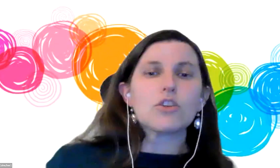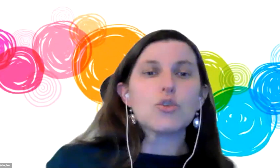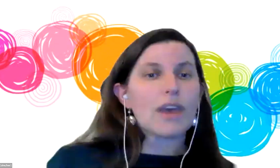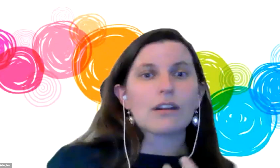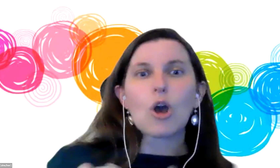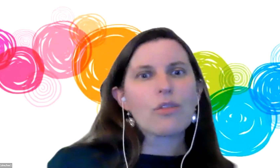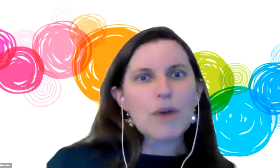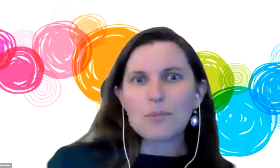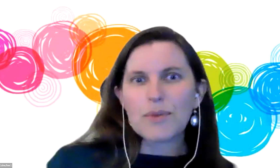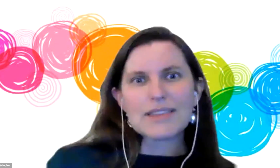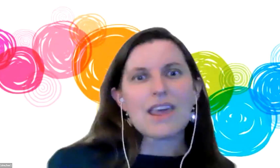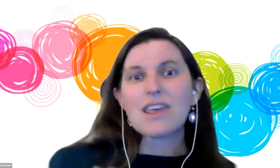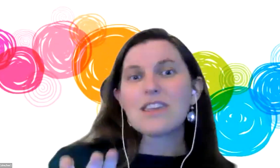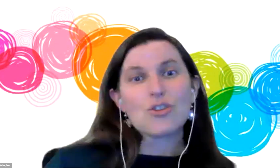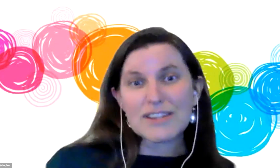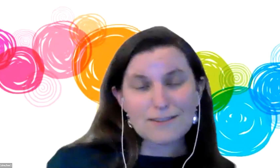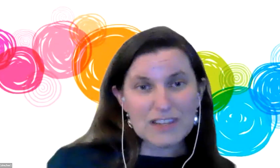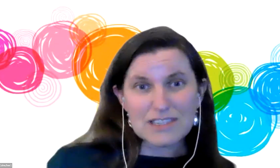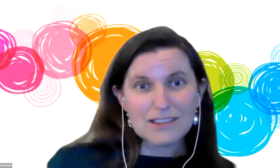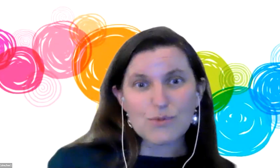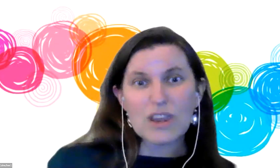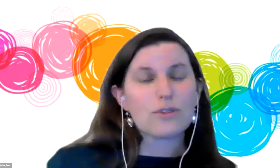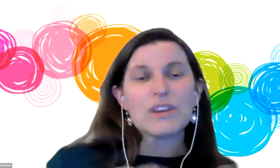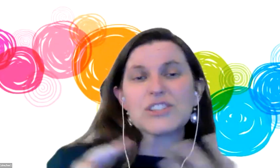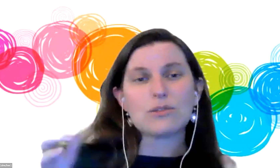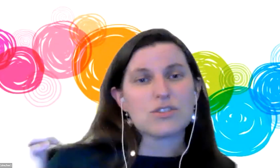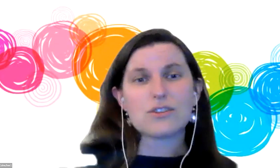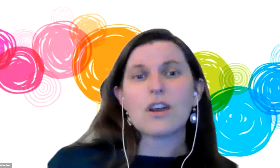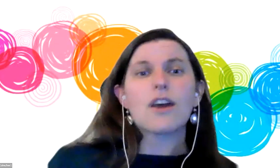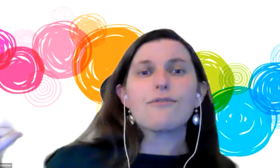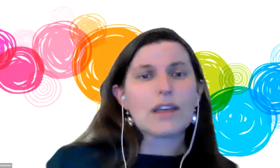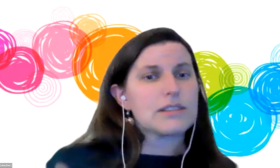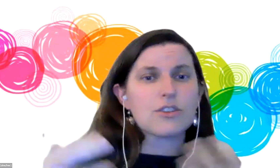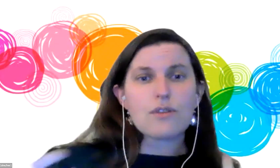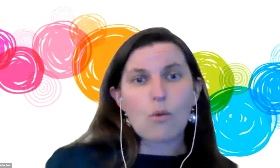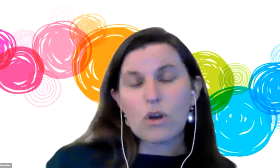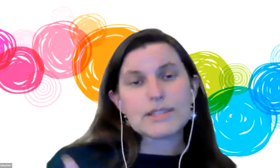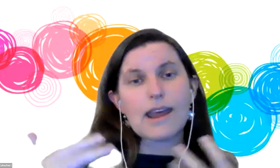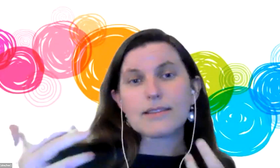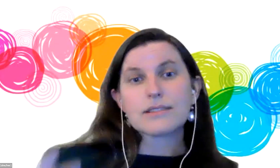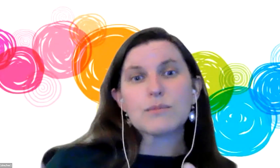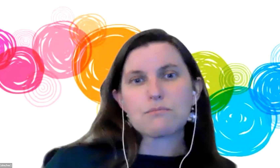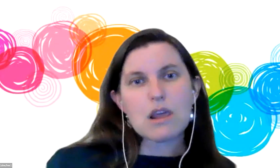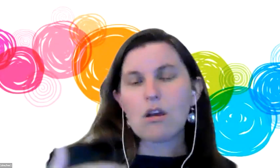people and there is a huge overlap with black indigenous people of color as well. You can call them up and say, you